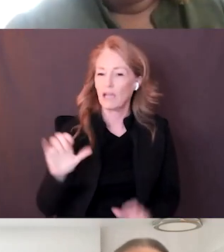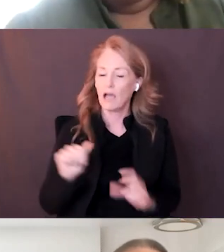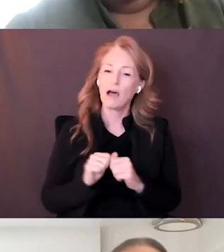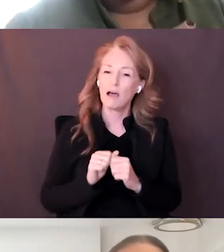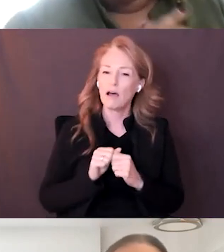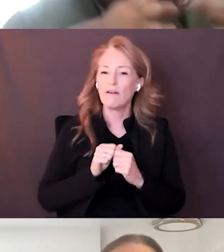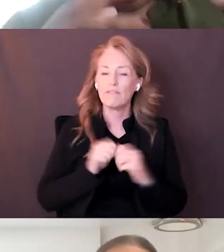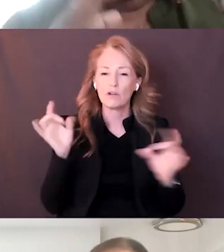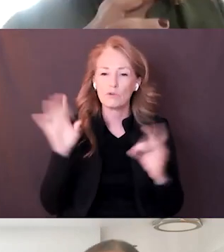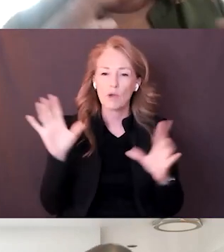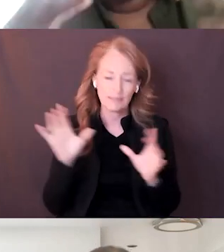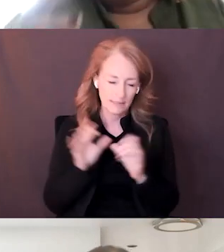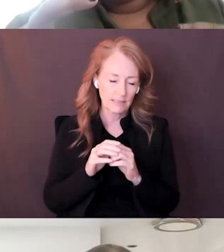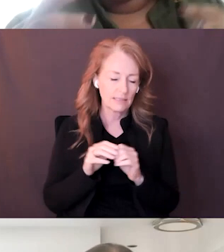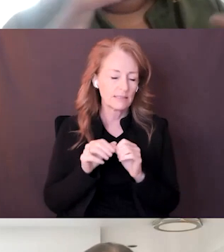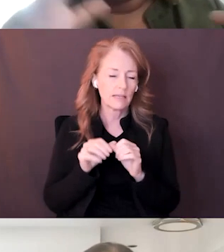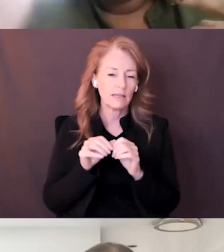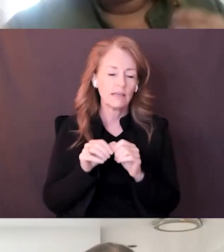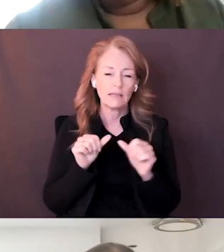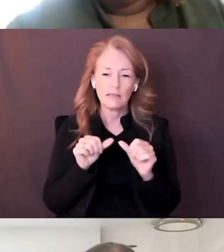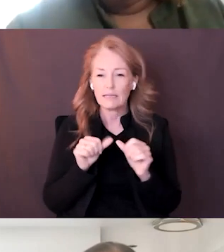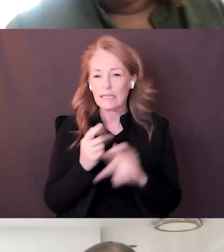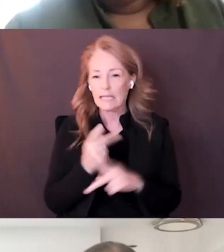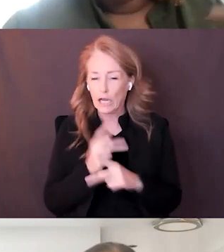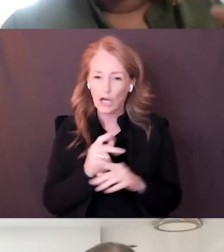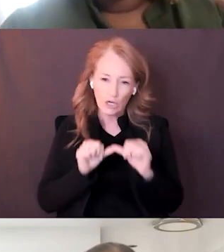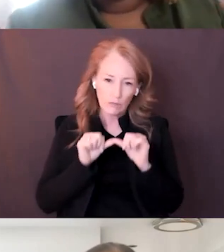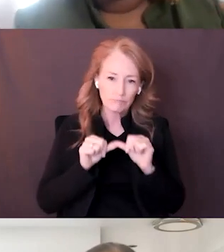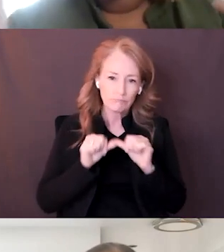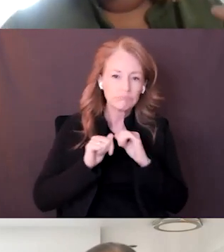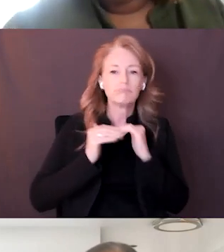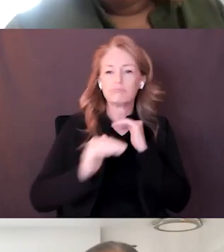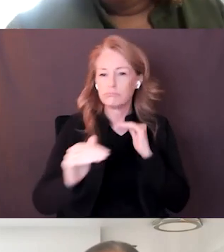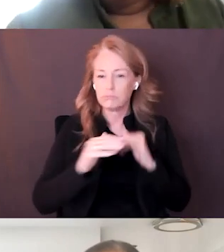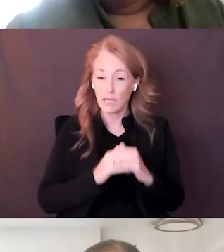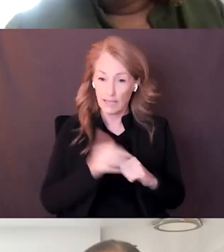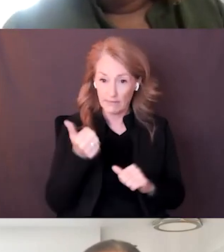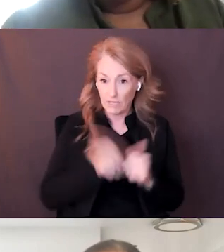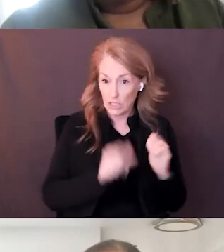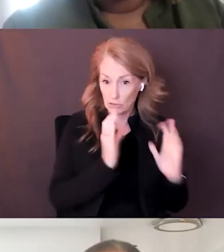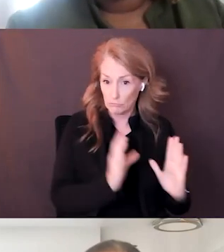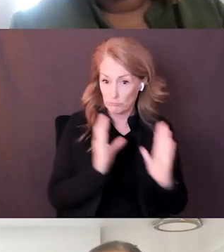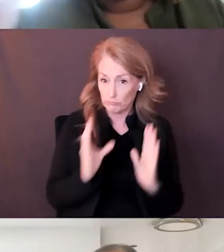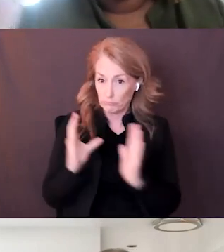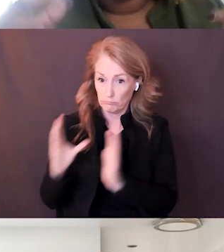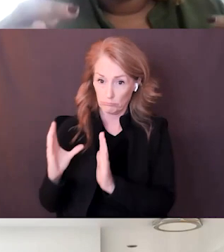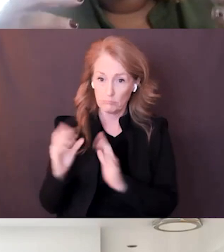CRISIS AT EACH STEP, WHAT IS THE PERCENT THAT INDIVIDUALS